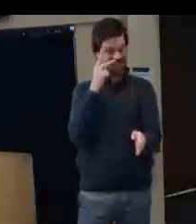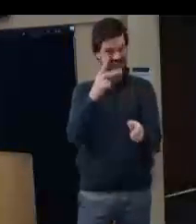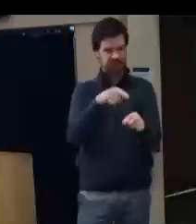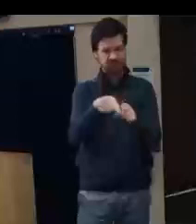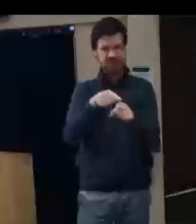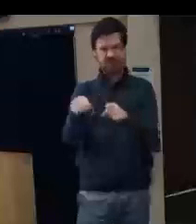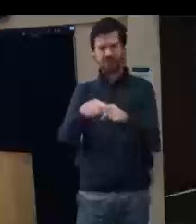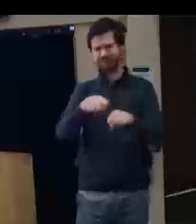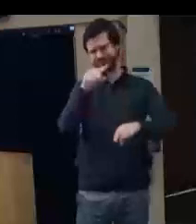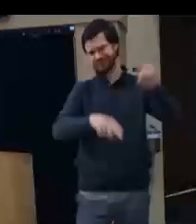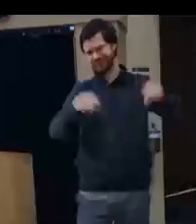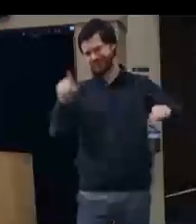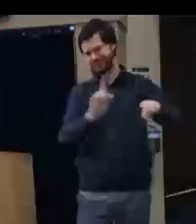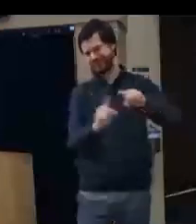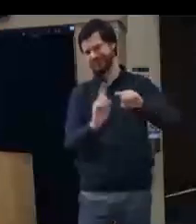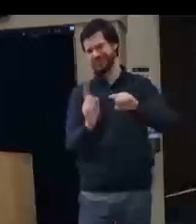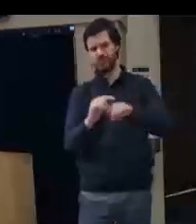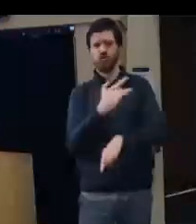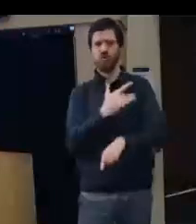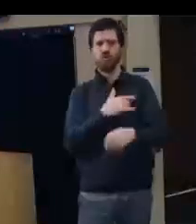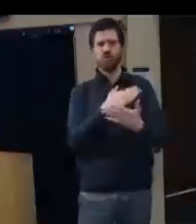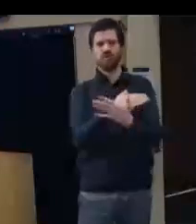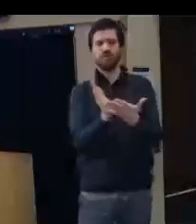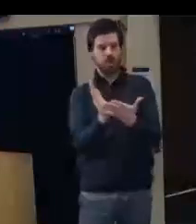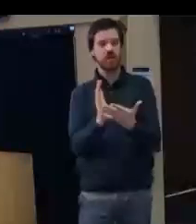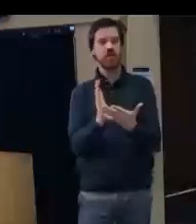the cardiovascular Spectrum it's actually really important that everybody is prepared